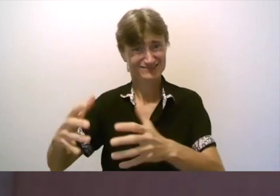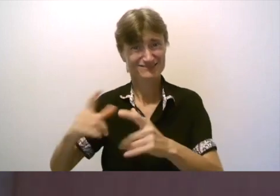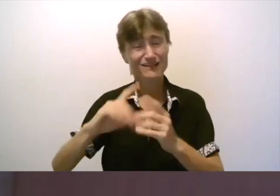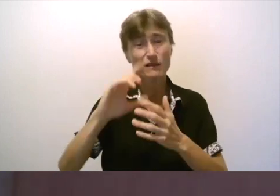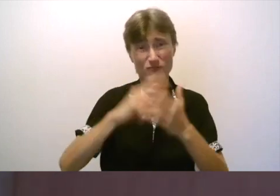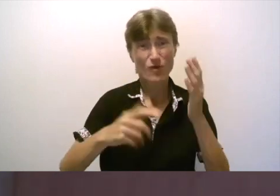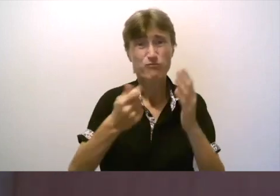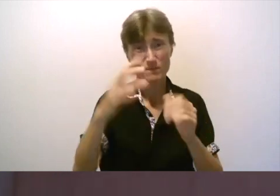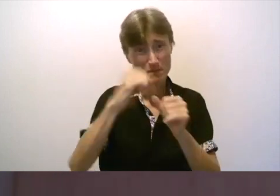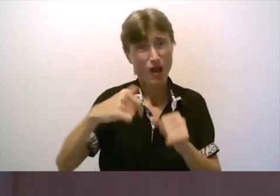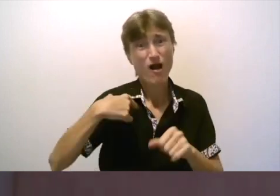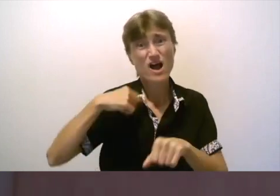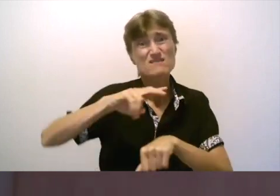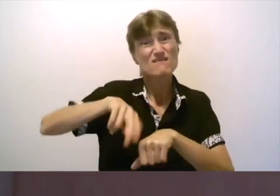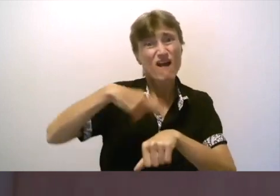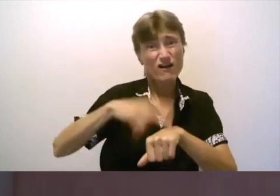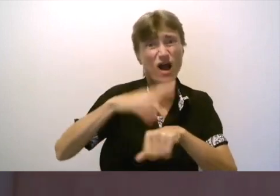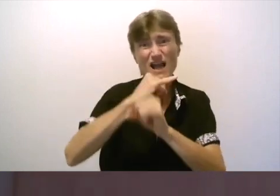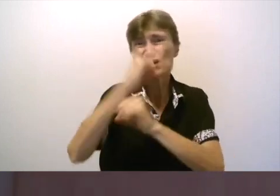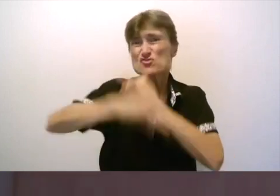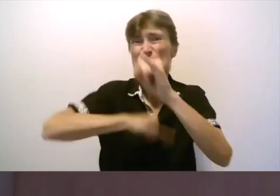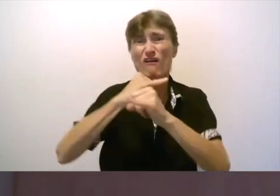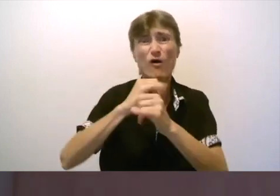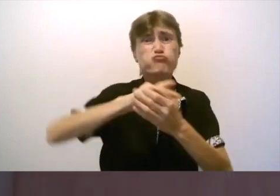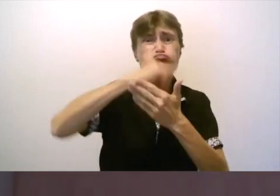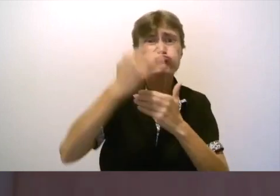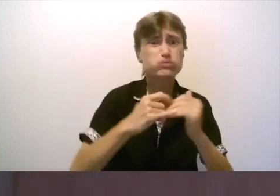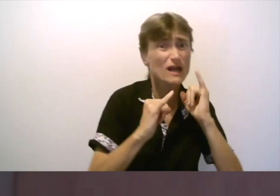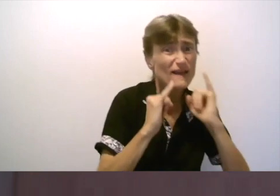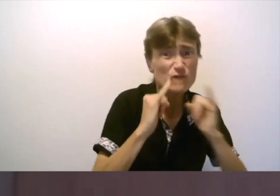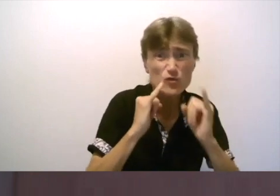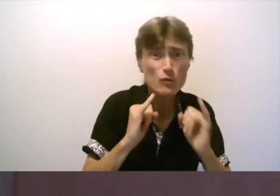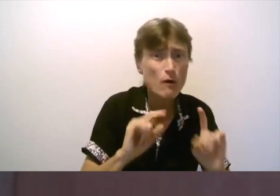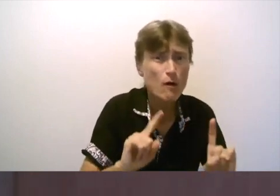nationally and you know um i think that what every time